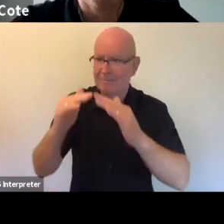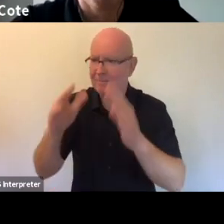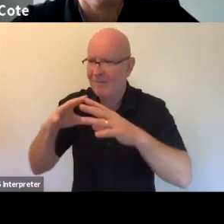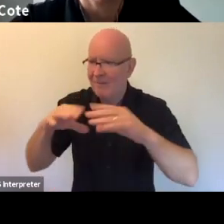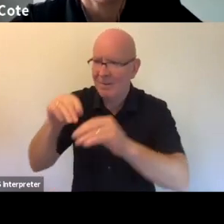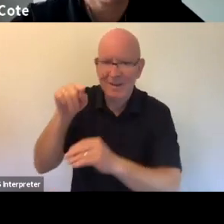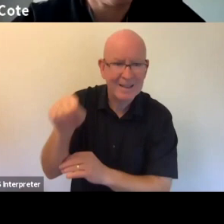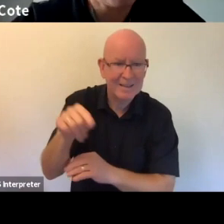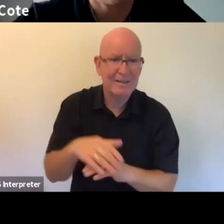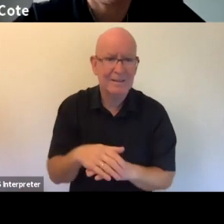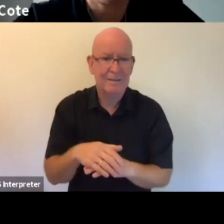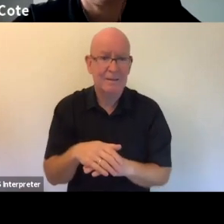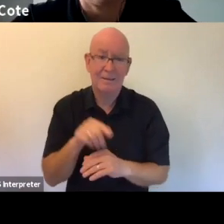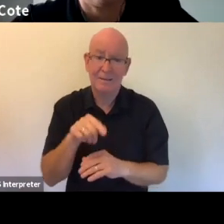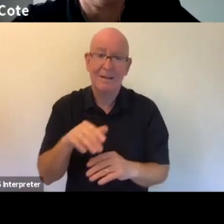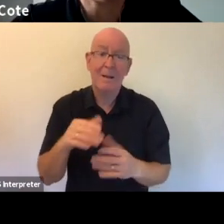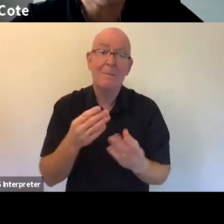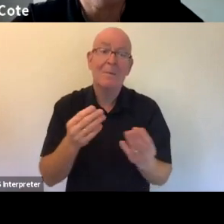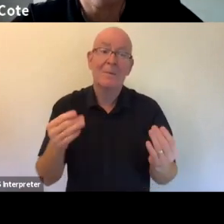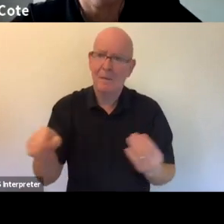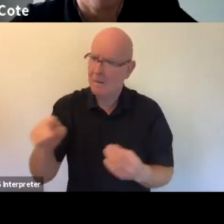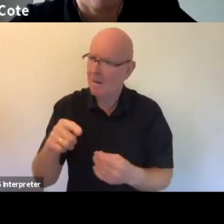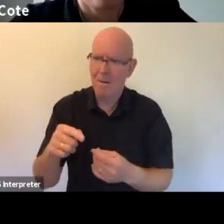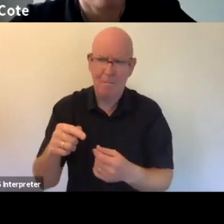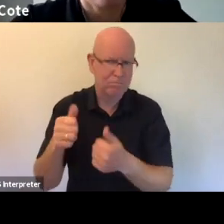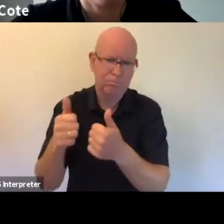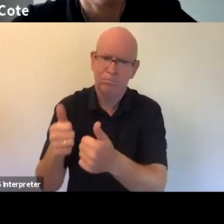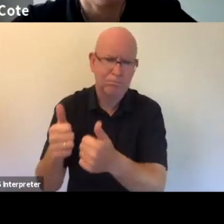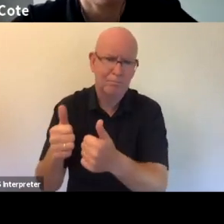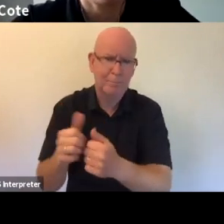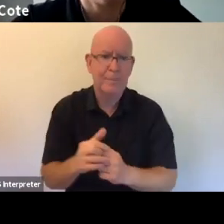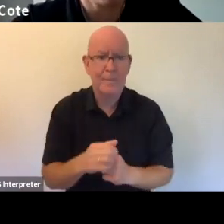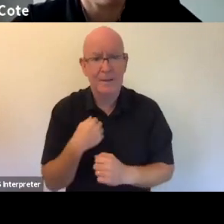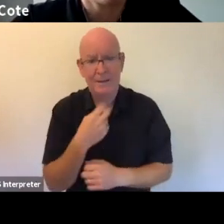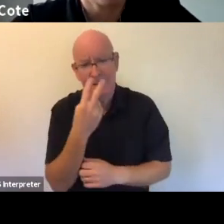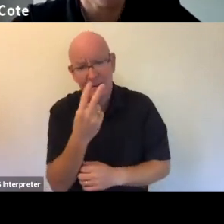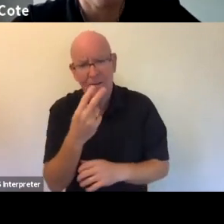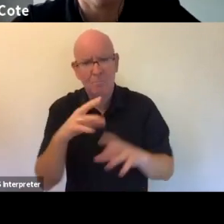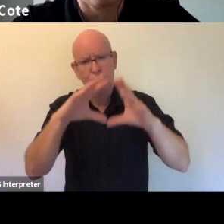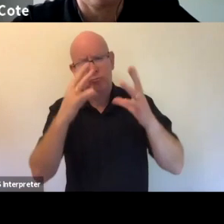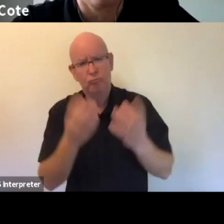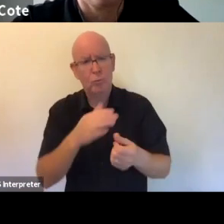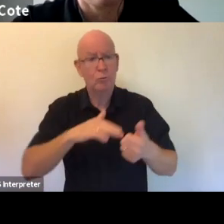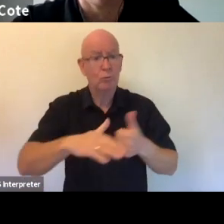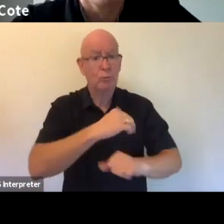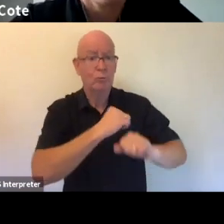And surprisingly, the most frequent intervention was basically a one-off cash transfer intervention